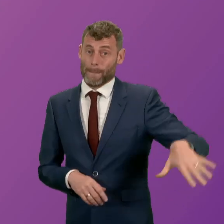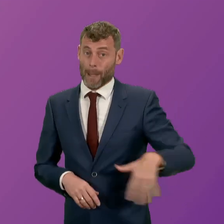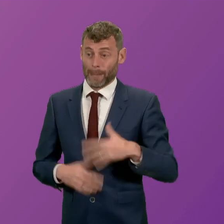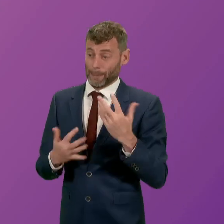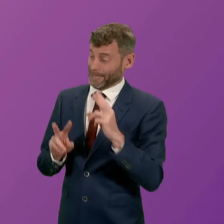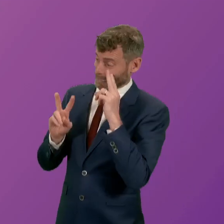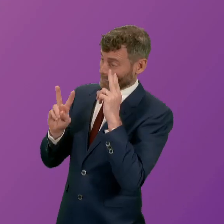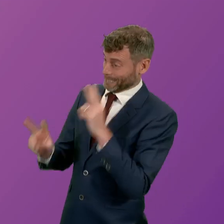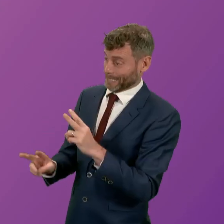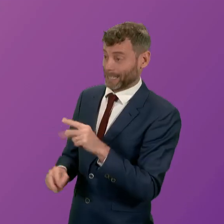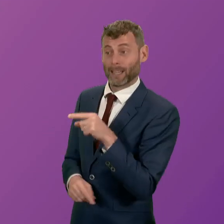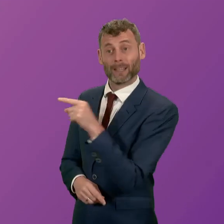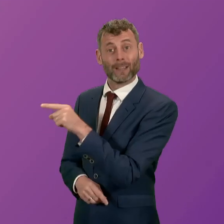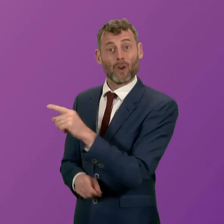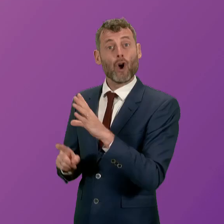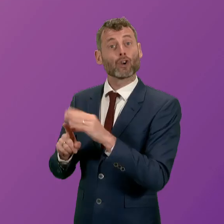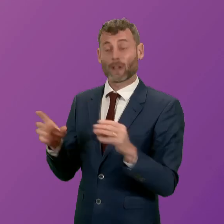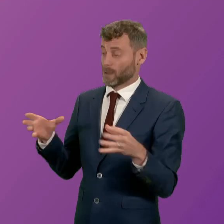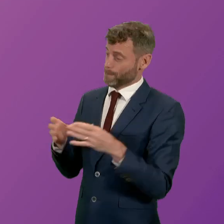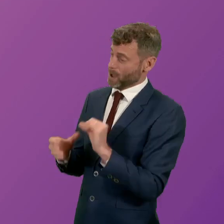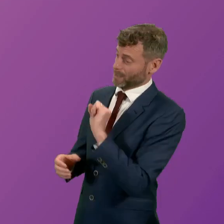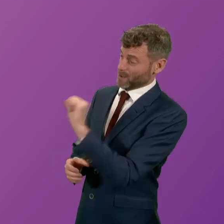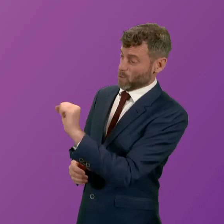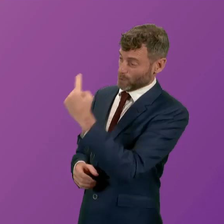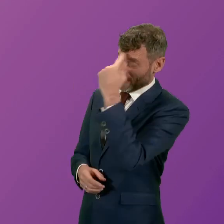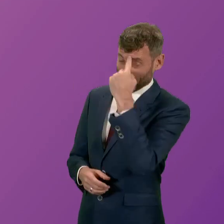and it was pretty damning indeed about the future of the Conservative Party.